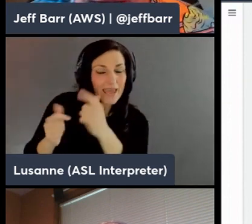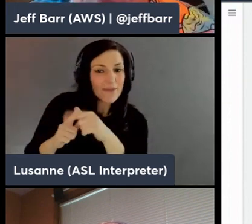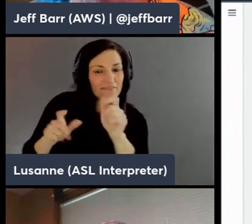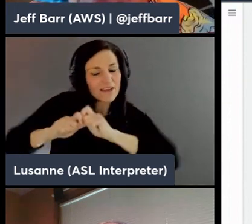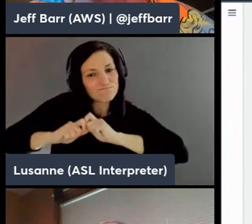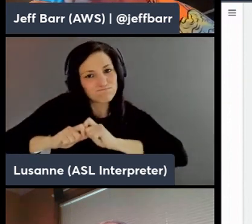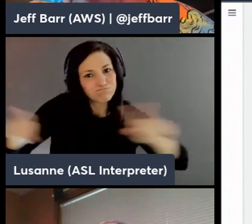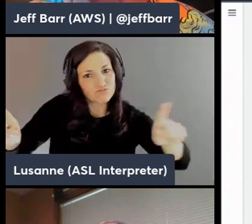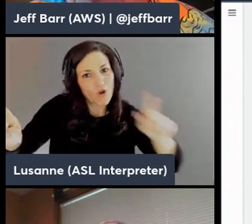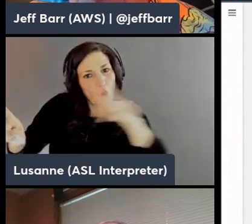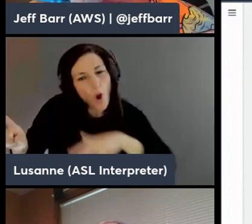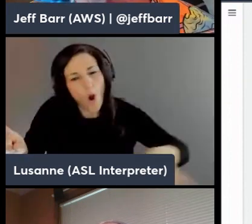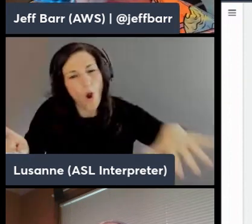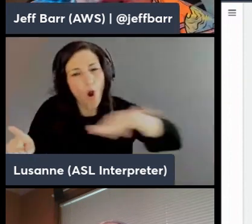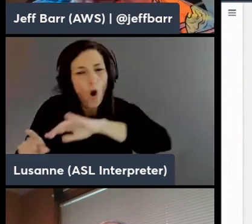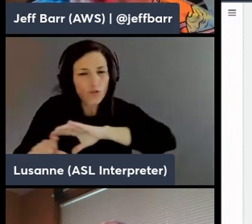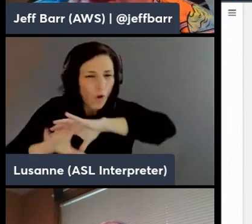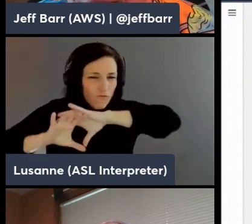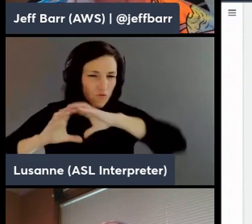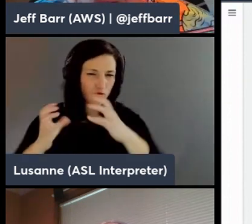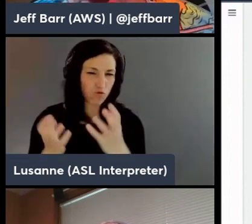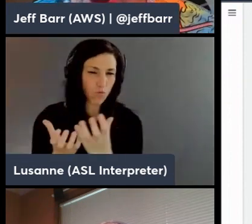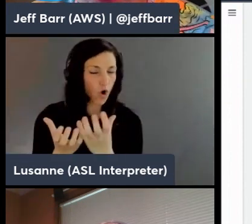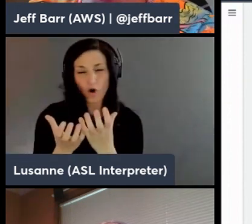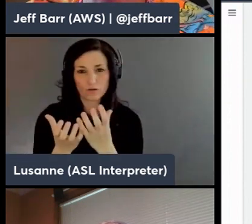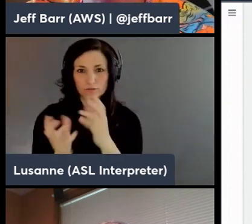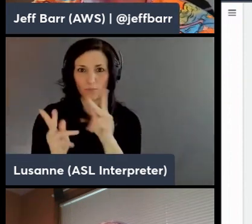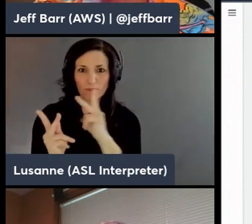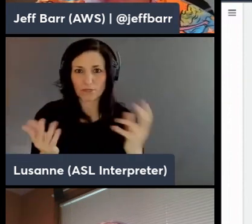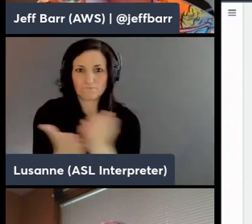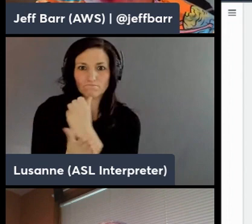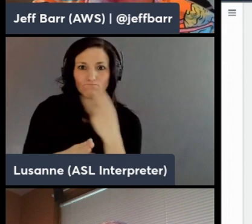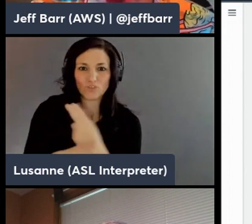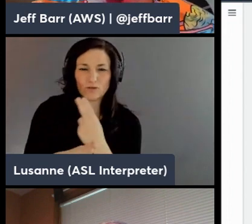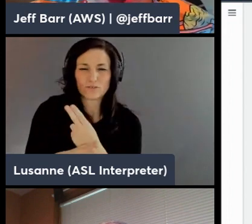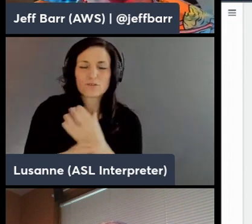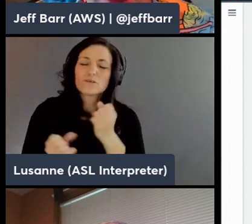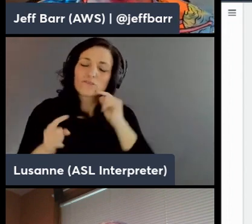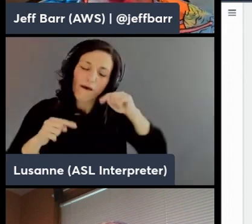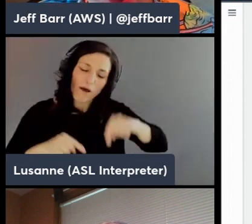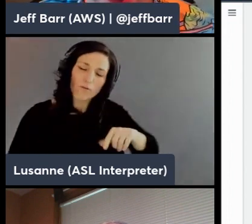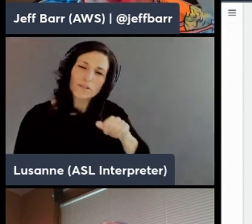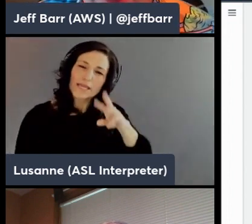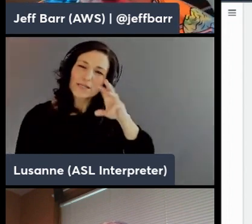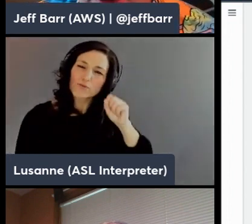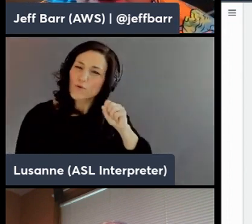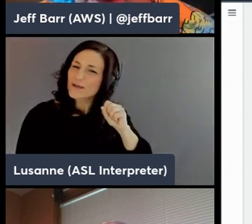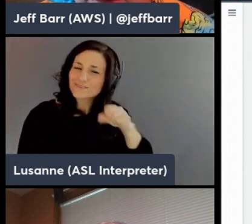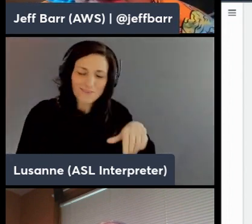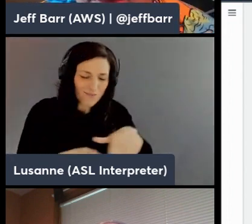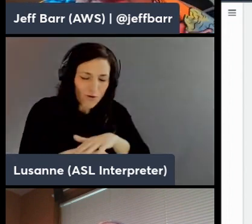as quickly as possible. What should they be thinking about in terms of AWS locations and regions and so forth?